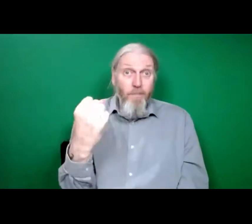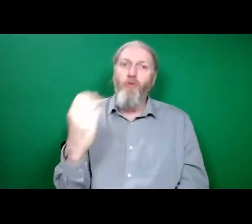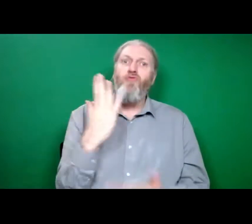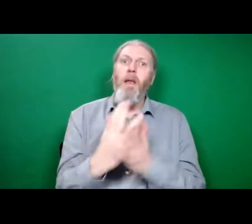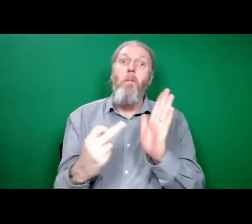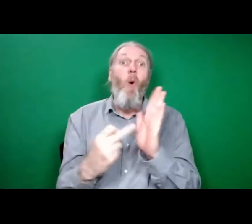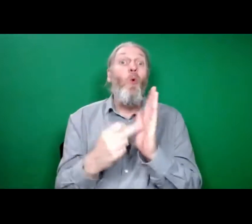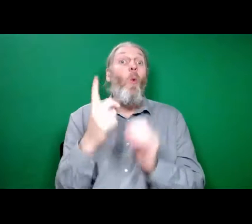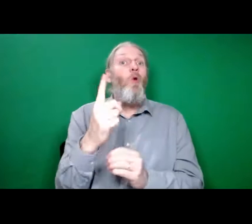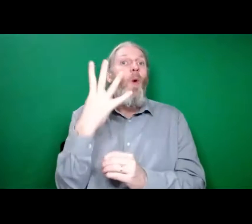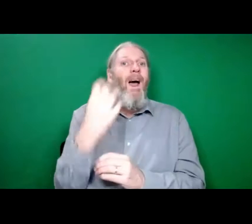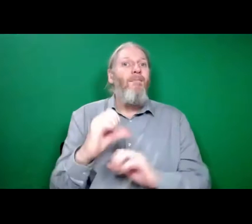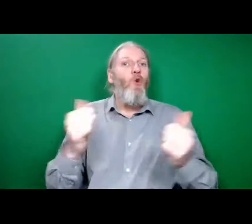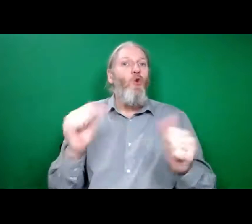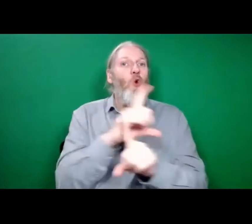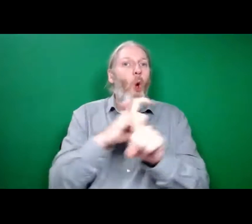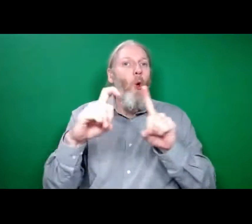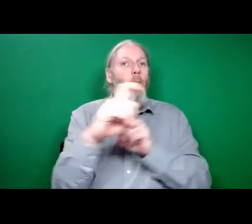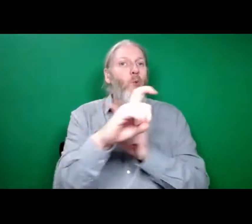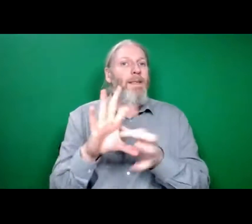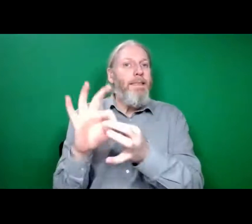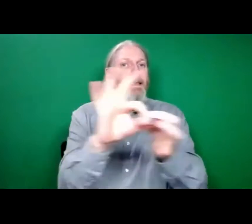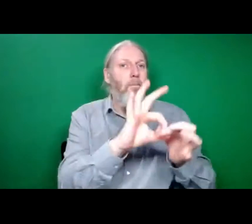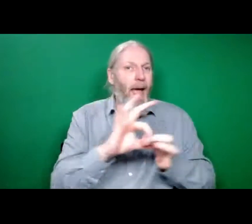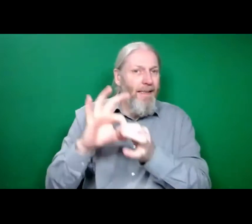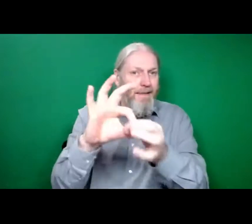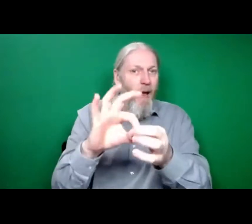a level where they feel a sense of belonging in this